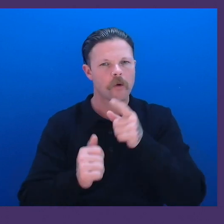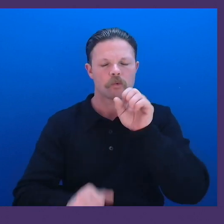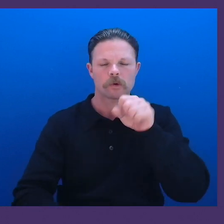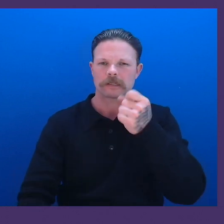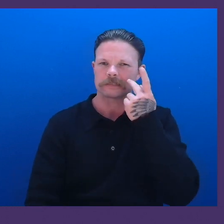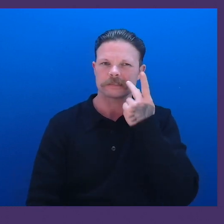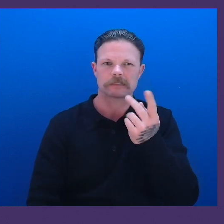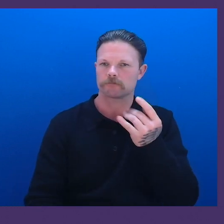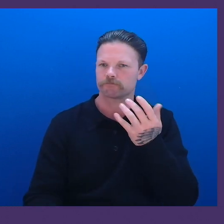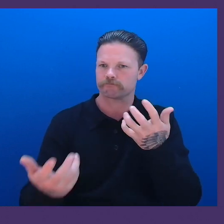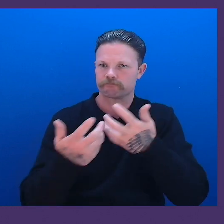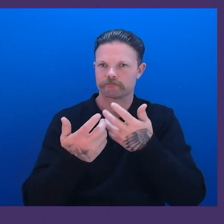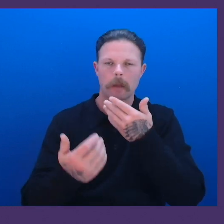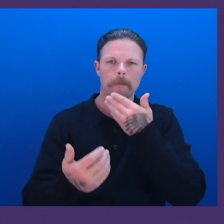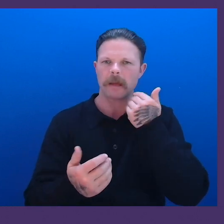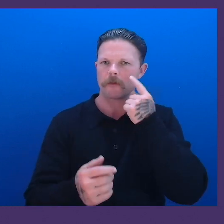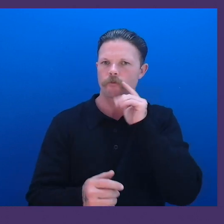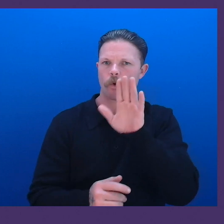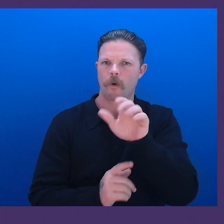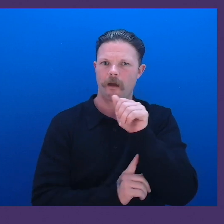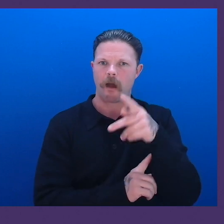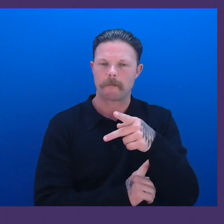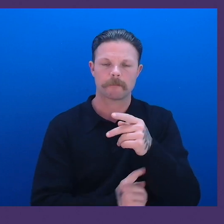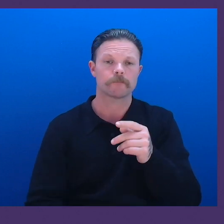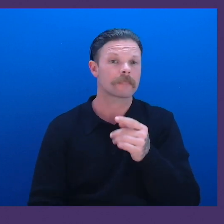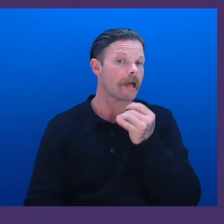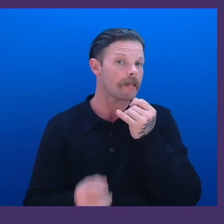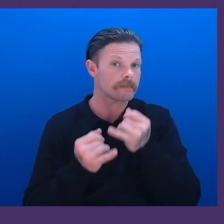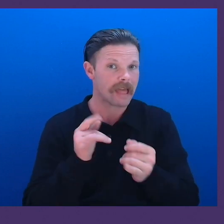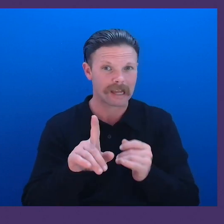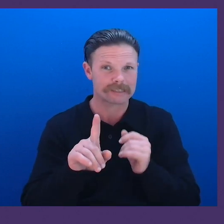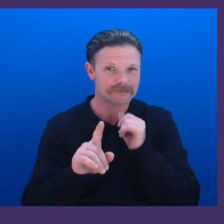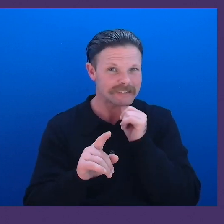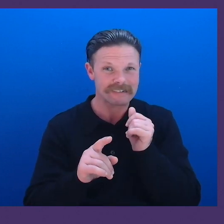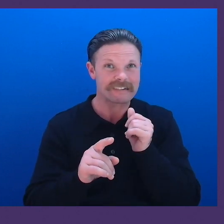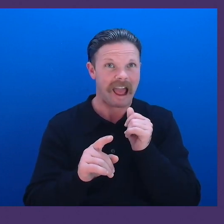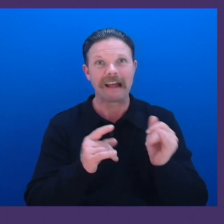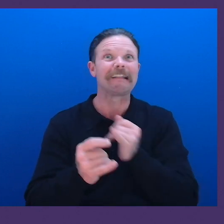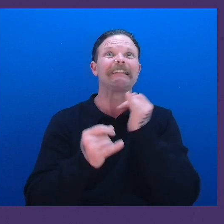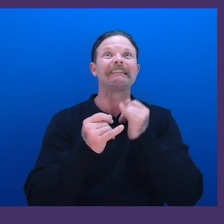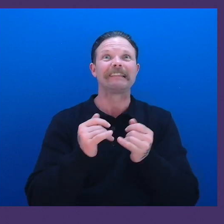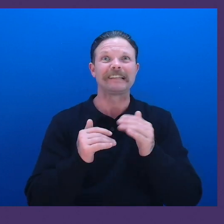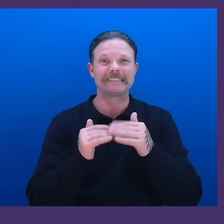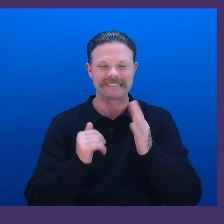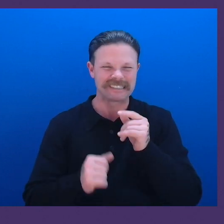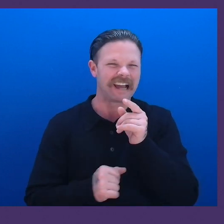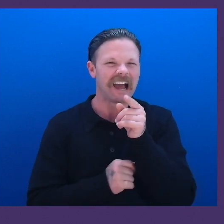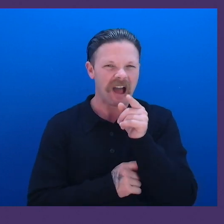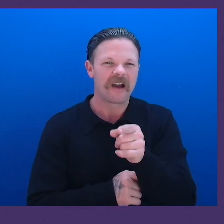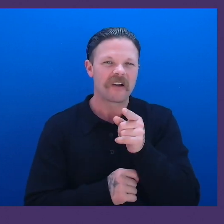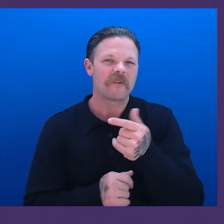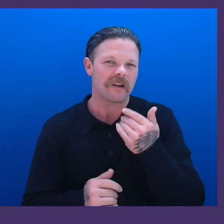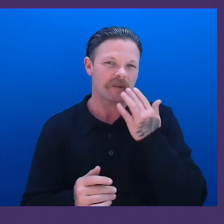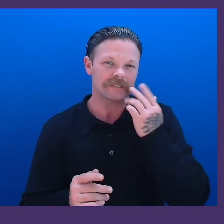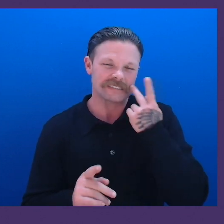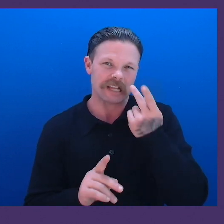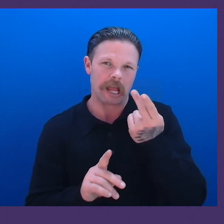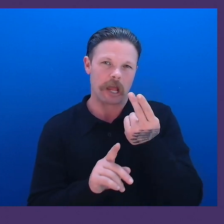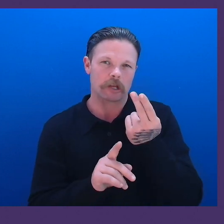And then last but not the least layer here is the user experience layer. So, here you will want to think about how